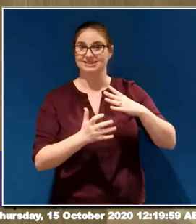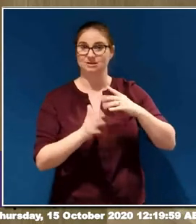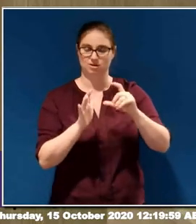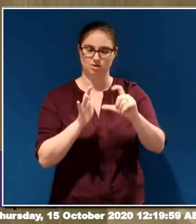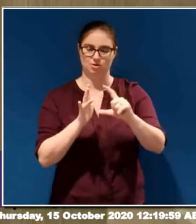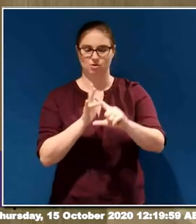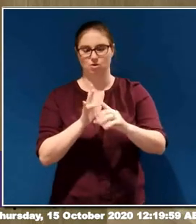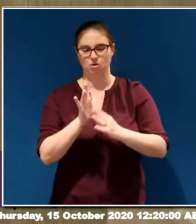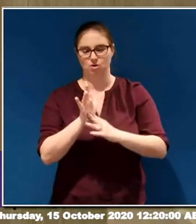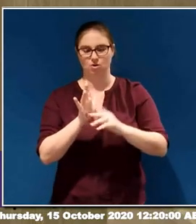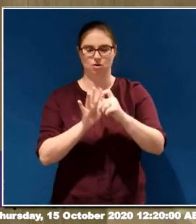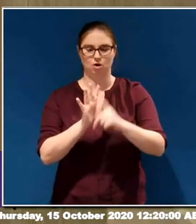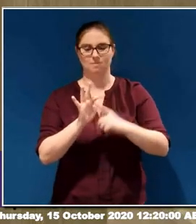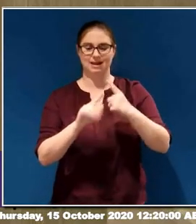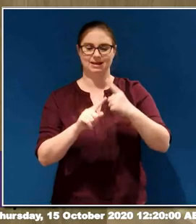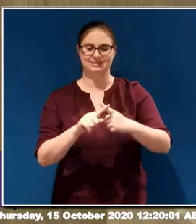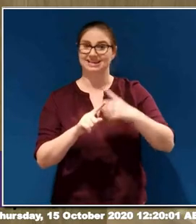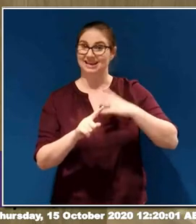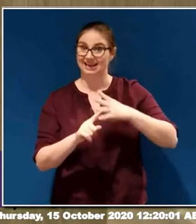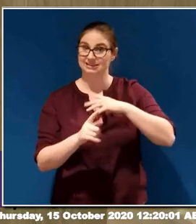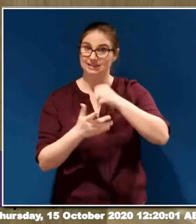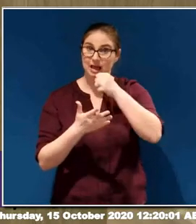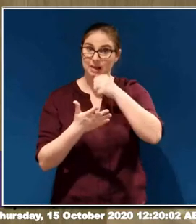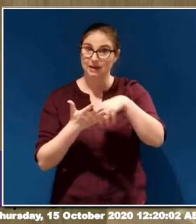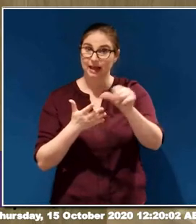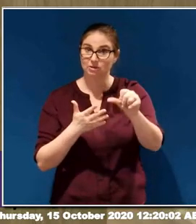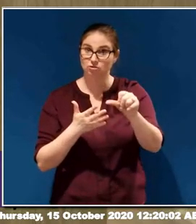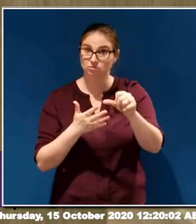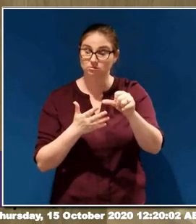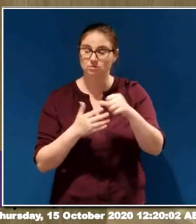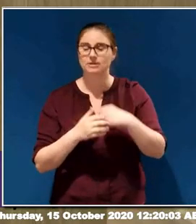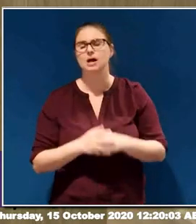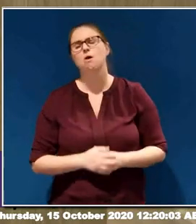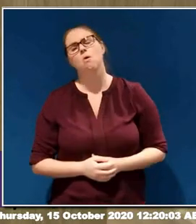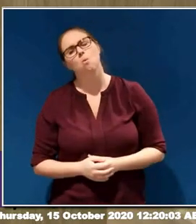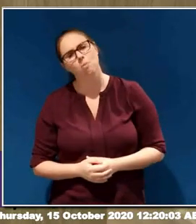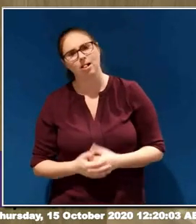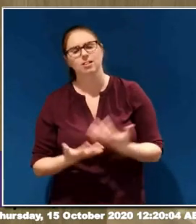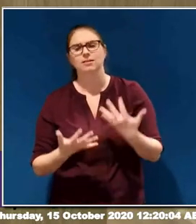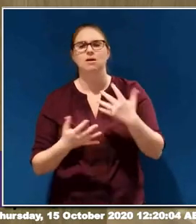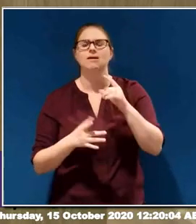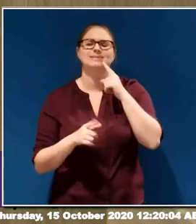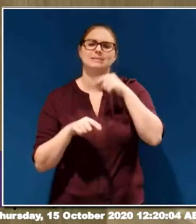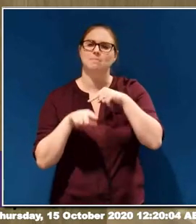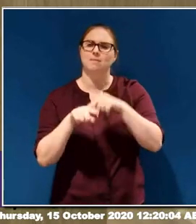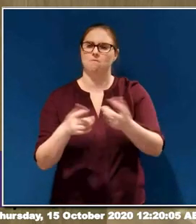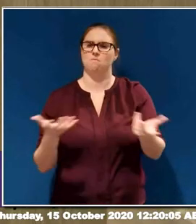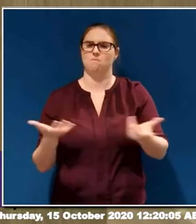In the metropolitan region at the moment it's called a request for support. A request for support, OK.